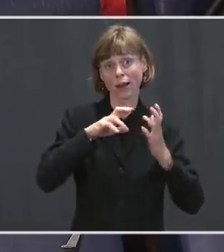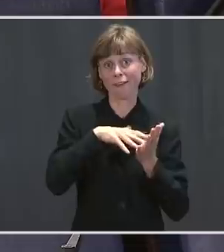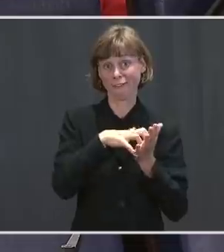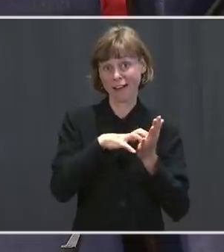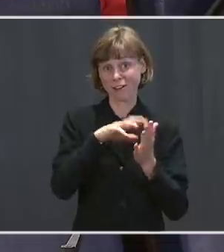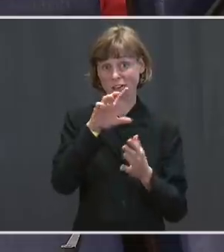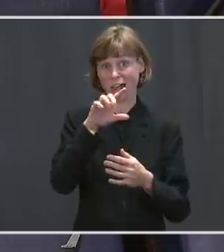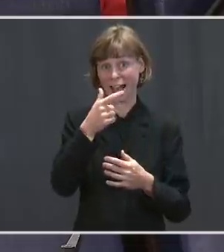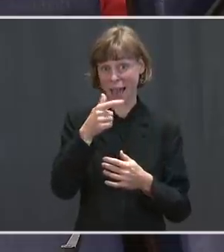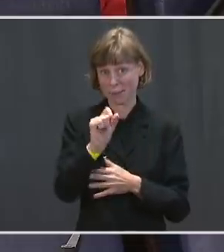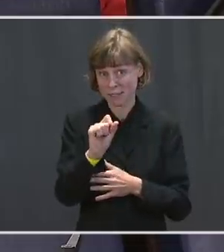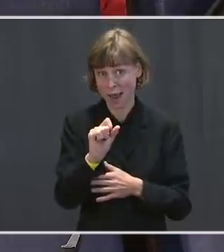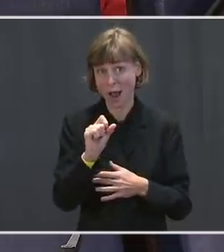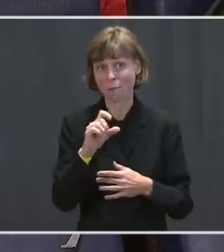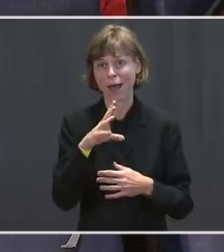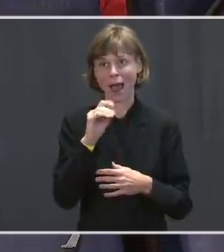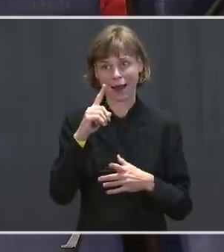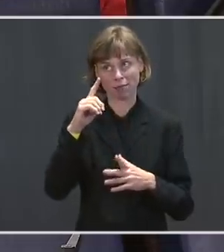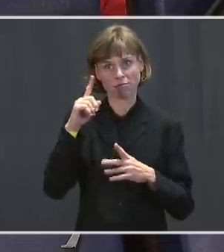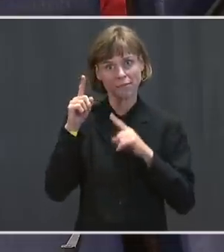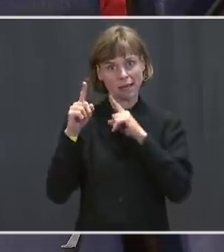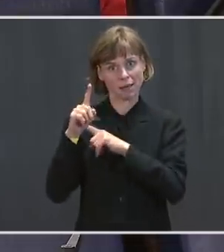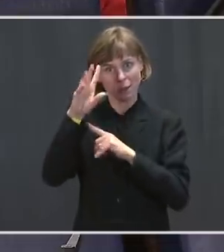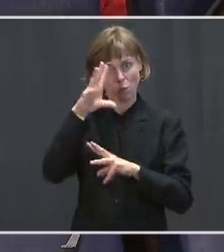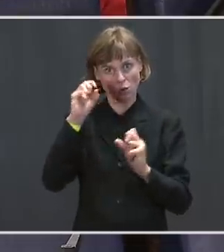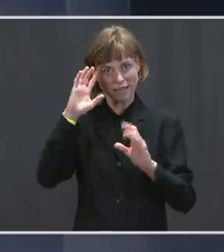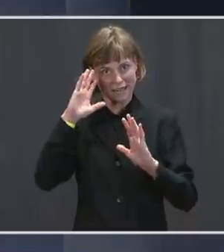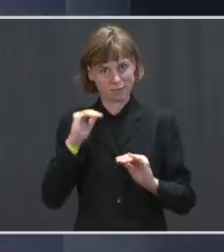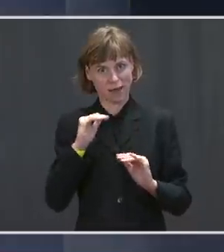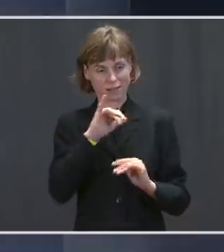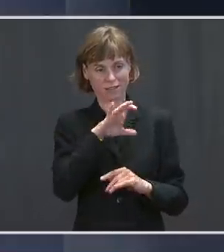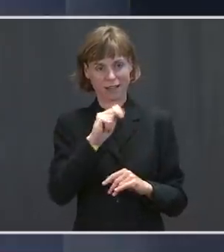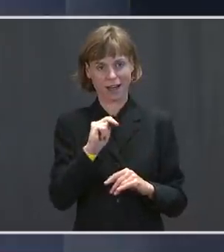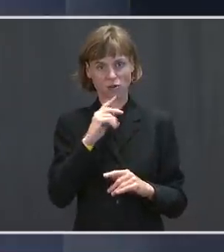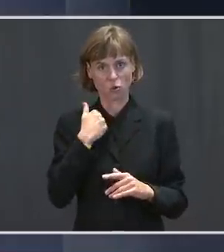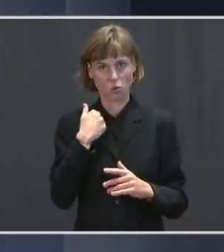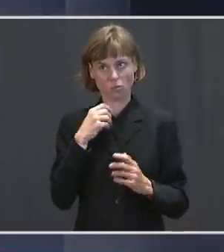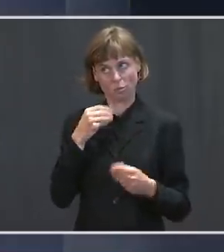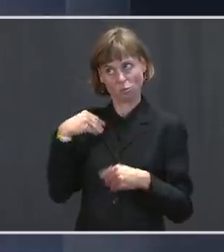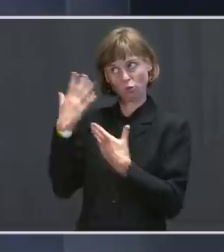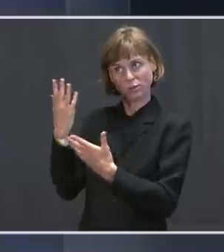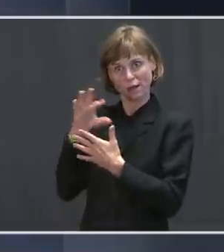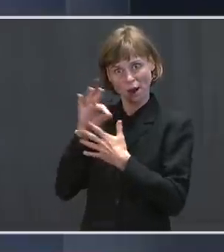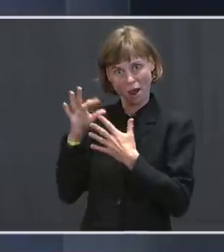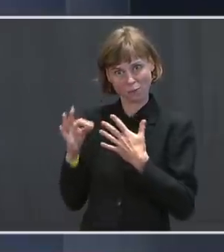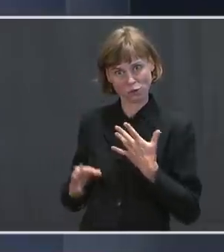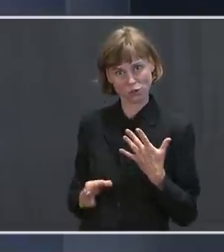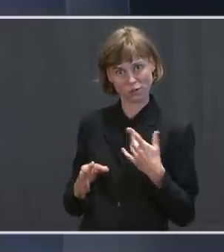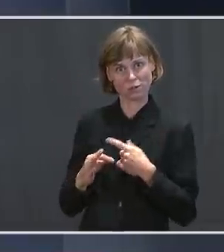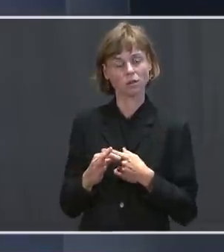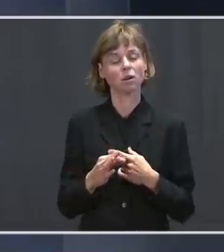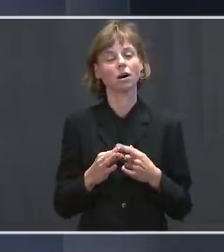to deliver potential options to address that? Ms. Psaki: I would send you to the Department of Treasury. Obviously, they oversaw the meeting.